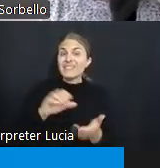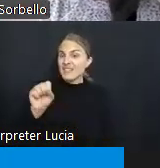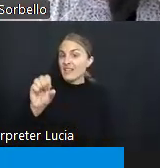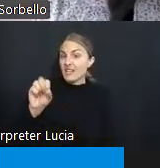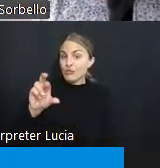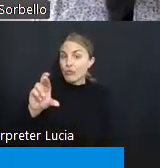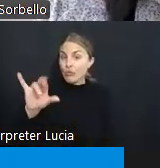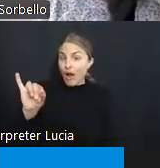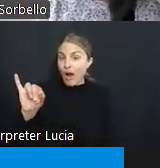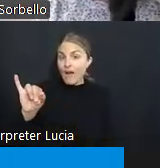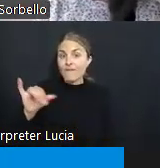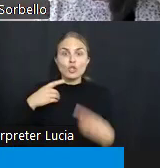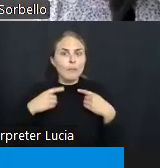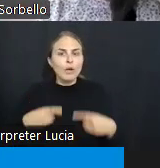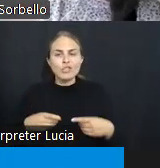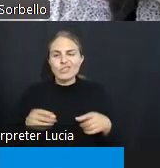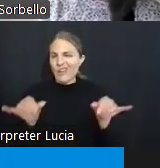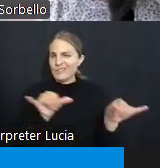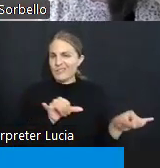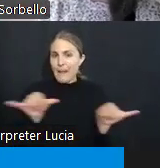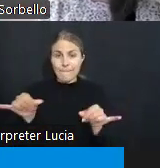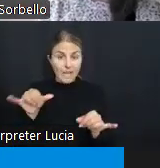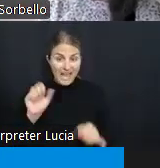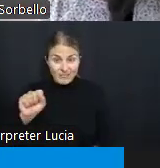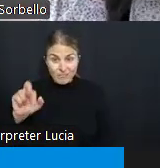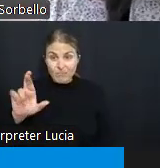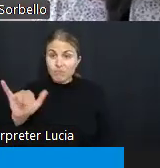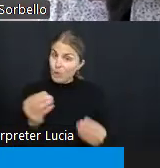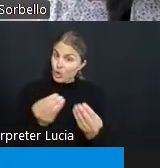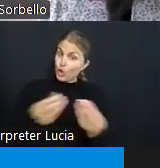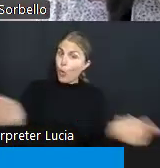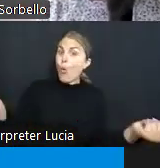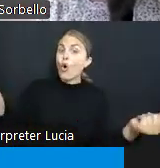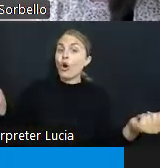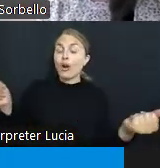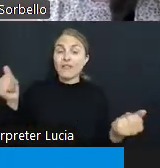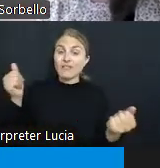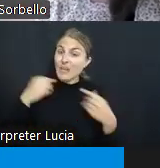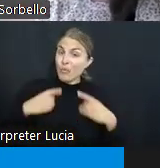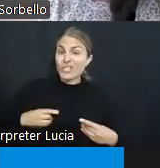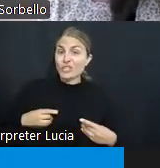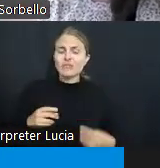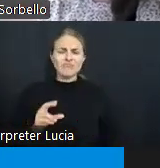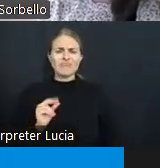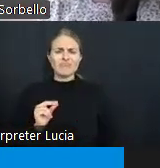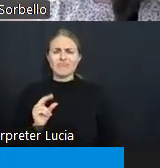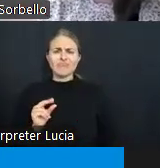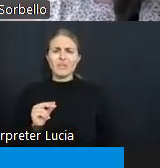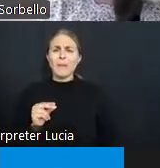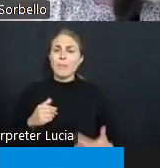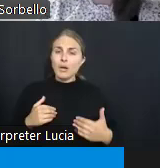depression to a baseline to be able to make healthy decisions . If anybody on this call has struggled with